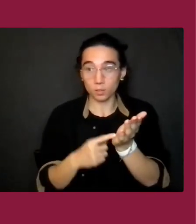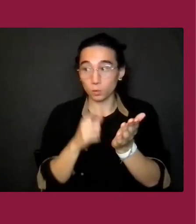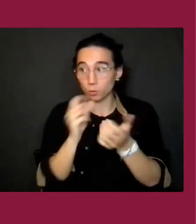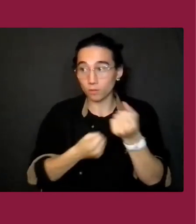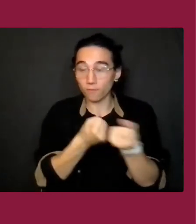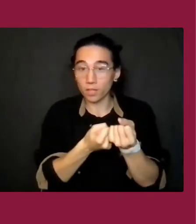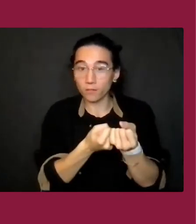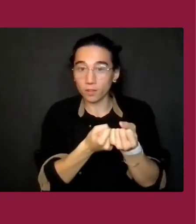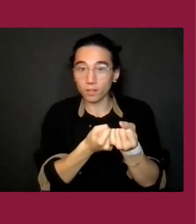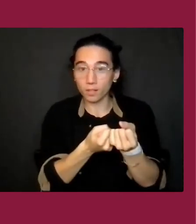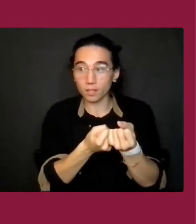Call for the vote Patty.